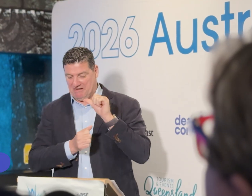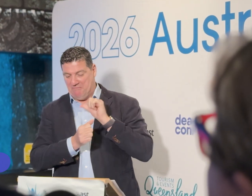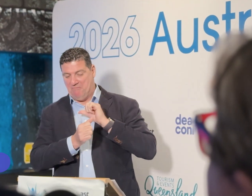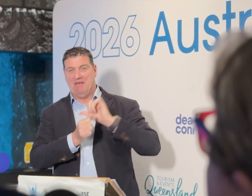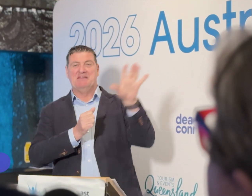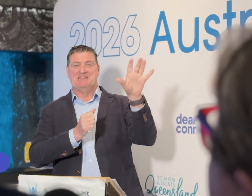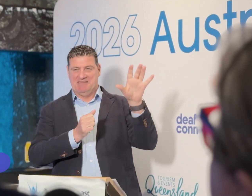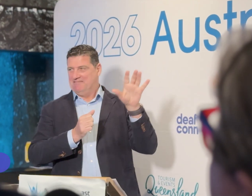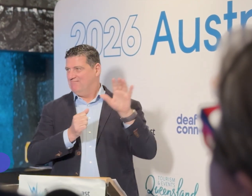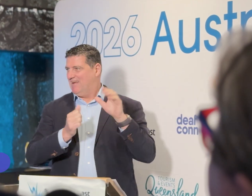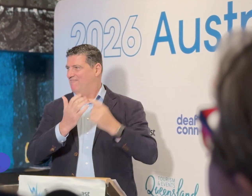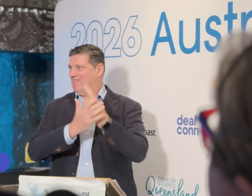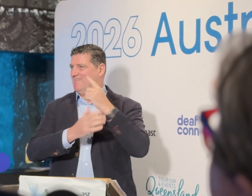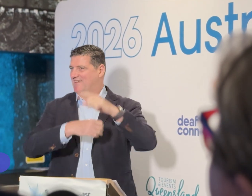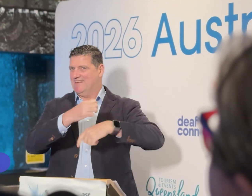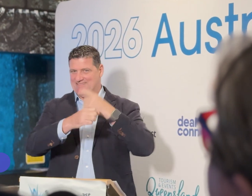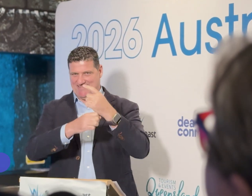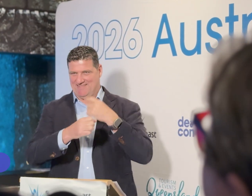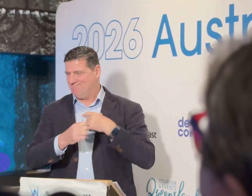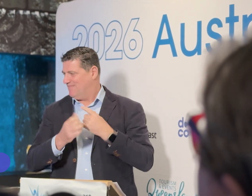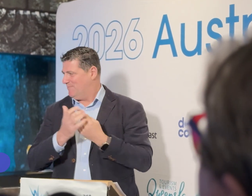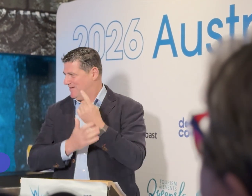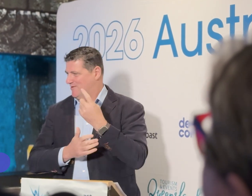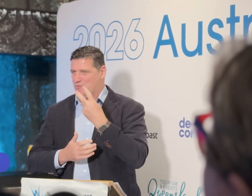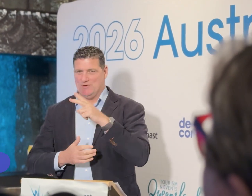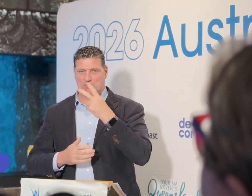And it will be an amazing event in 2026.